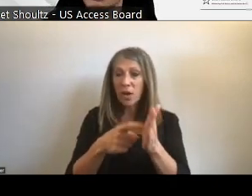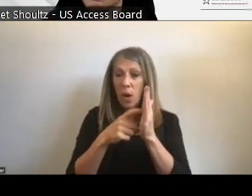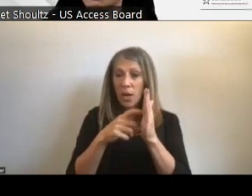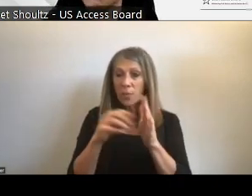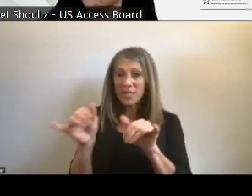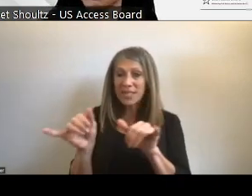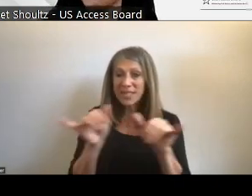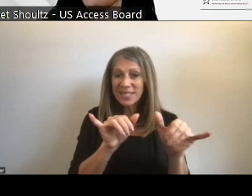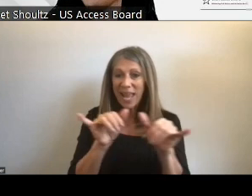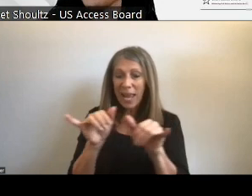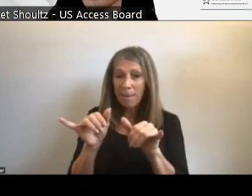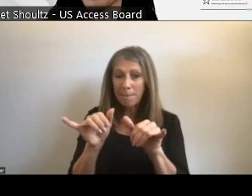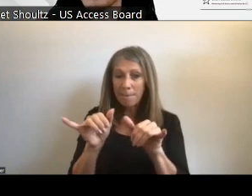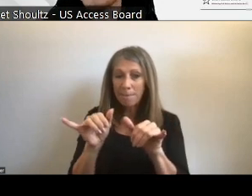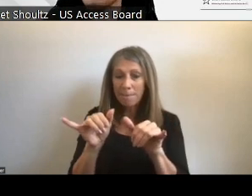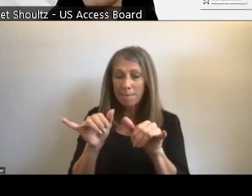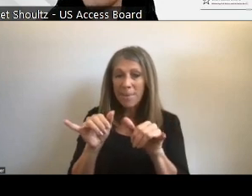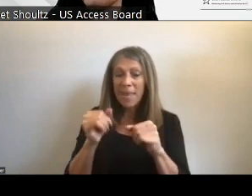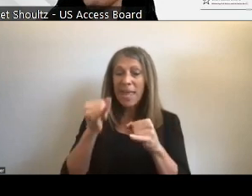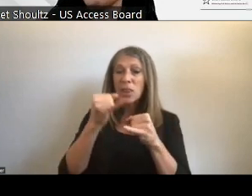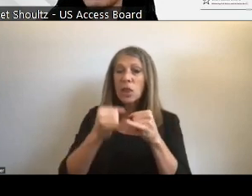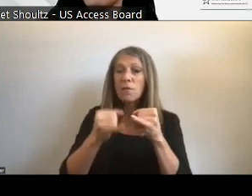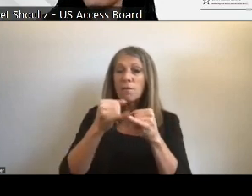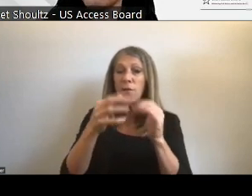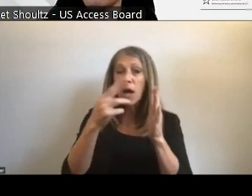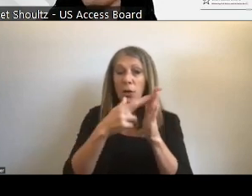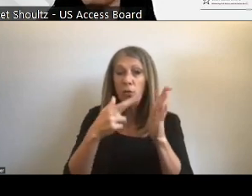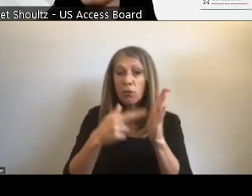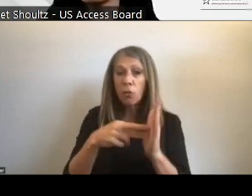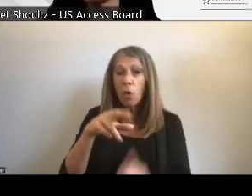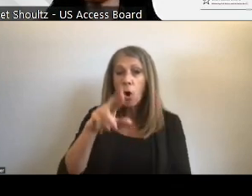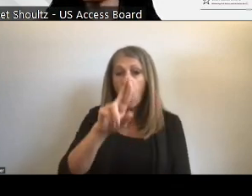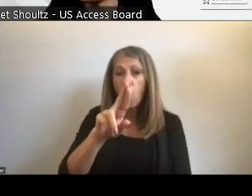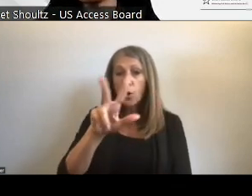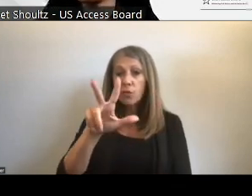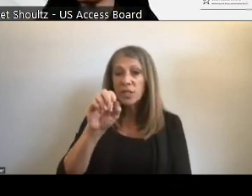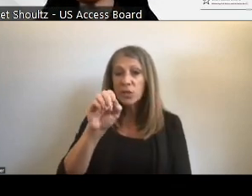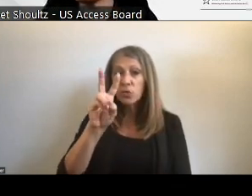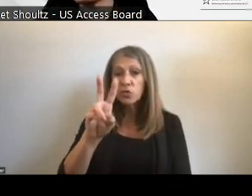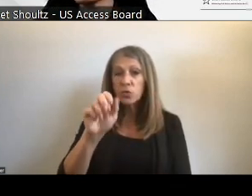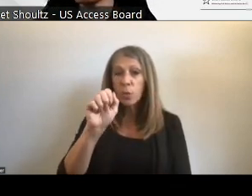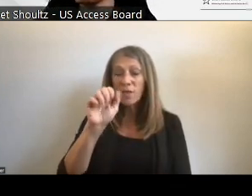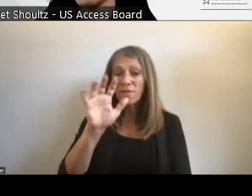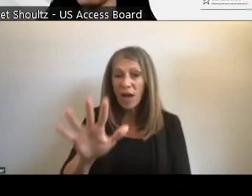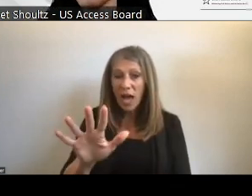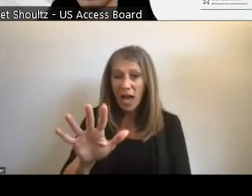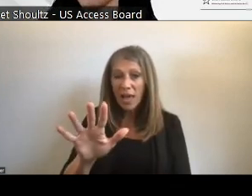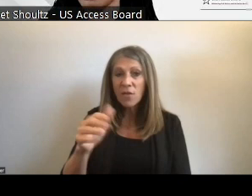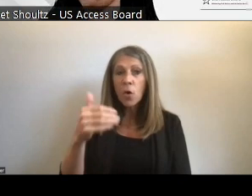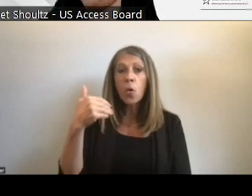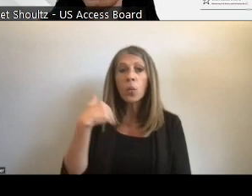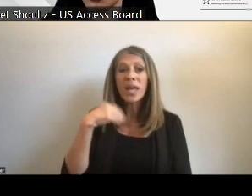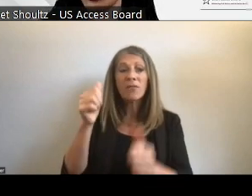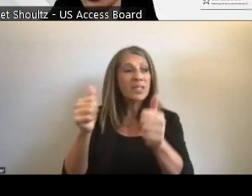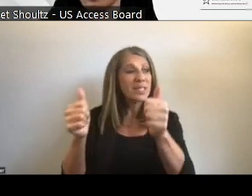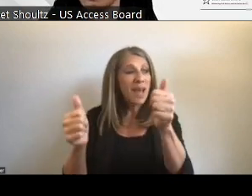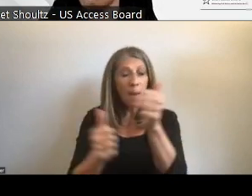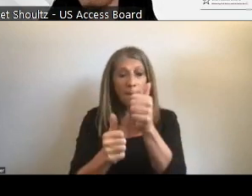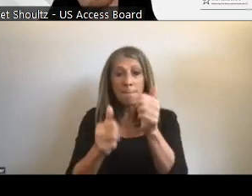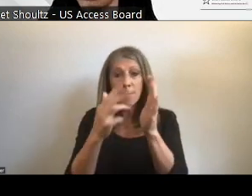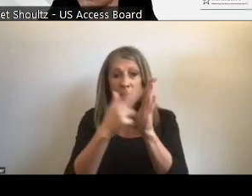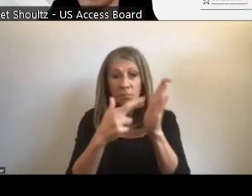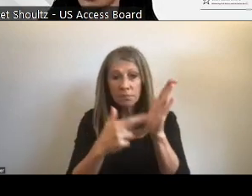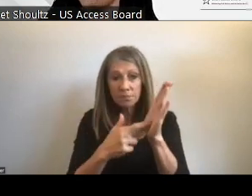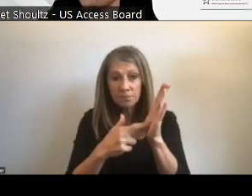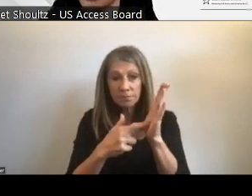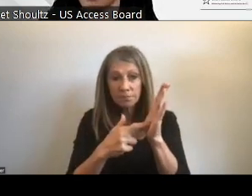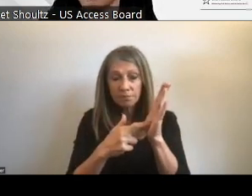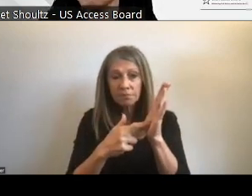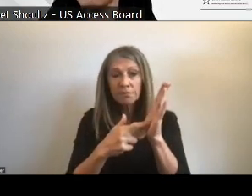same. So and the final rule at R302.5 and we have sub-provision, provisions under that.